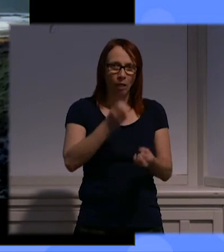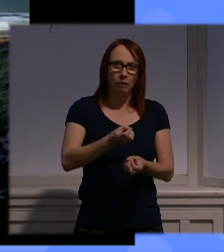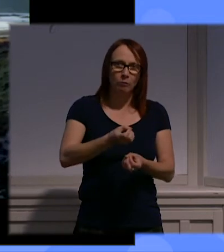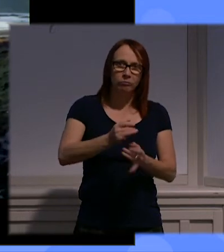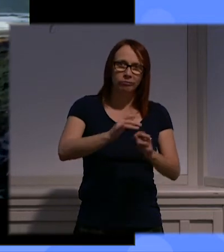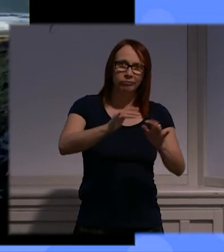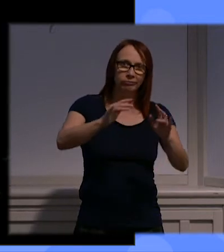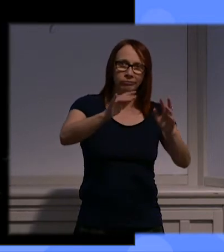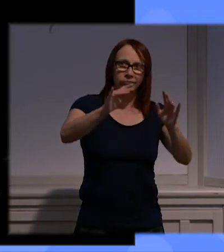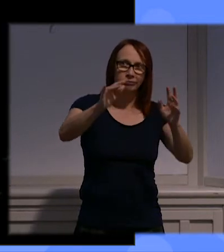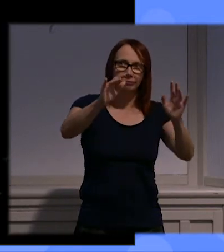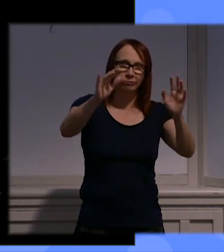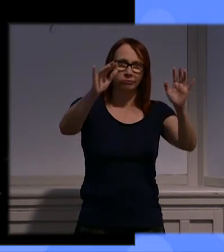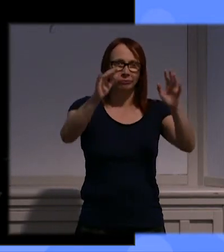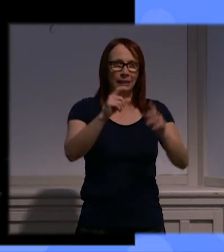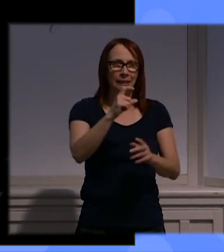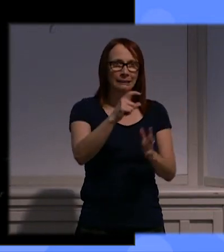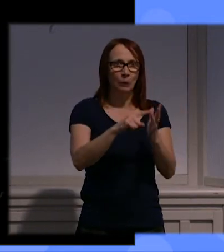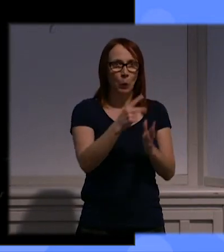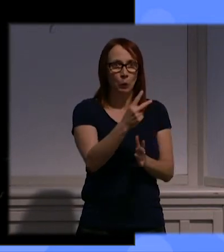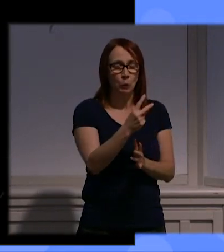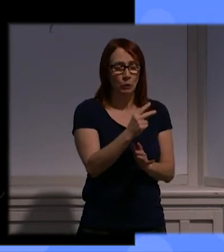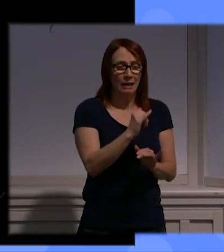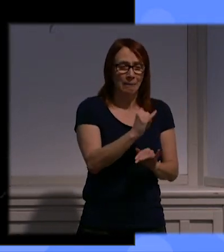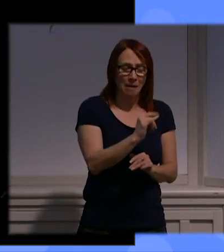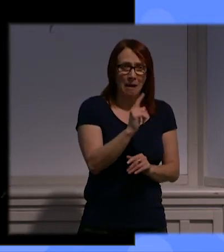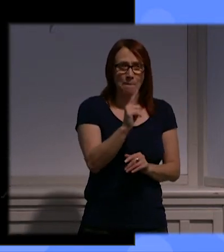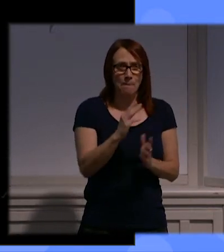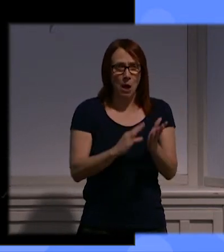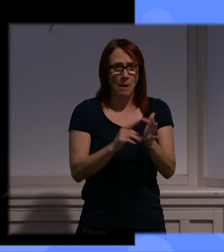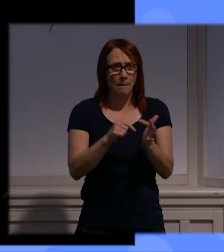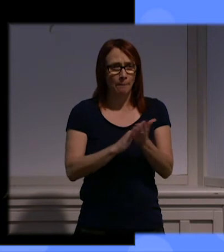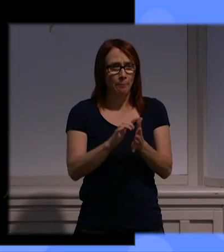bad enough but methane is much much more important as a greenhouse gas so all